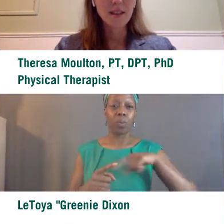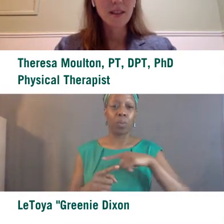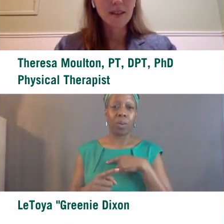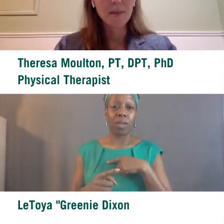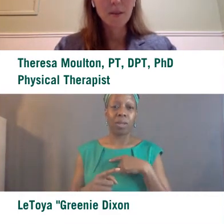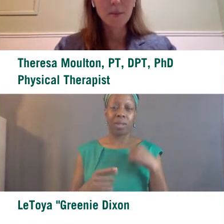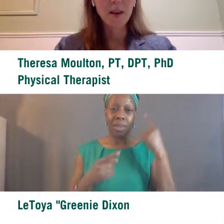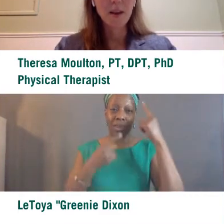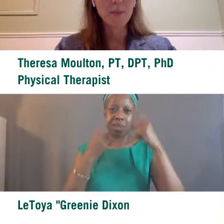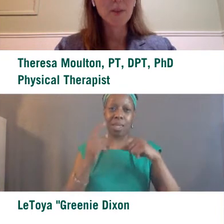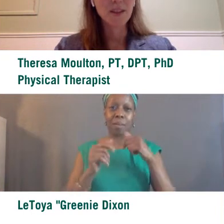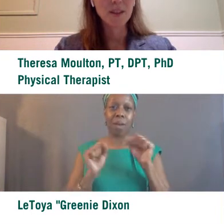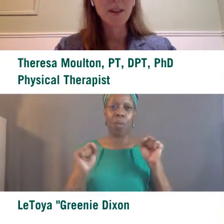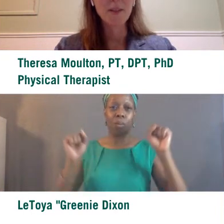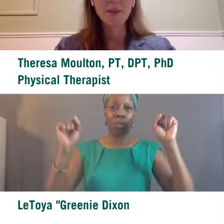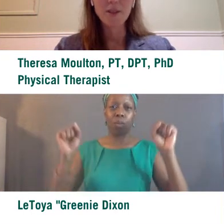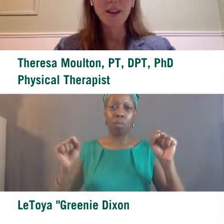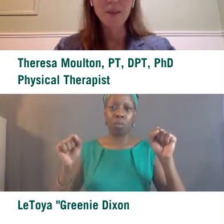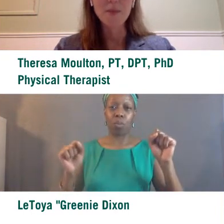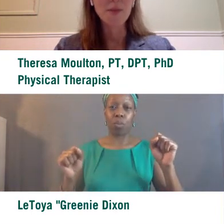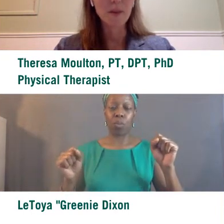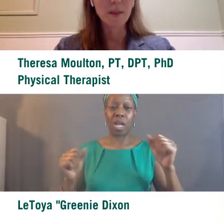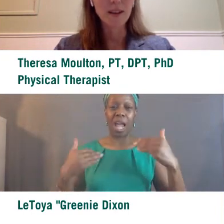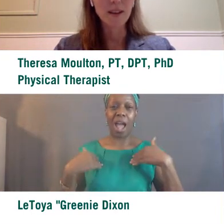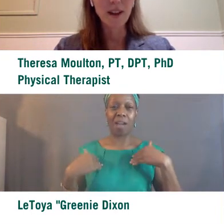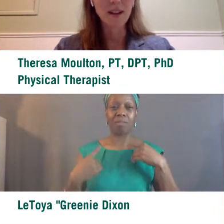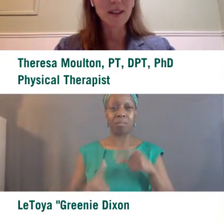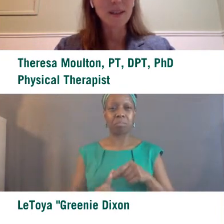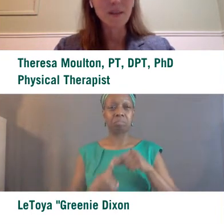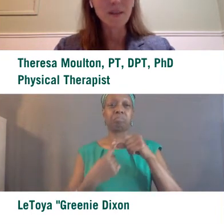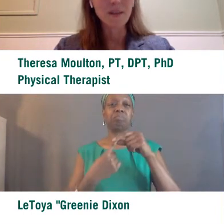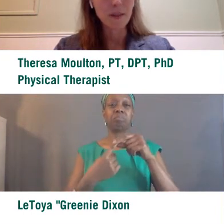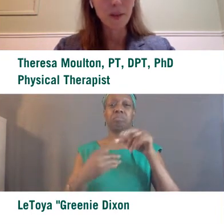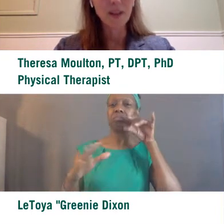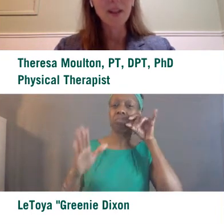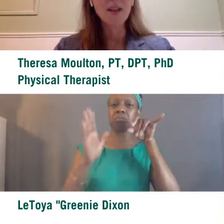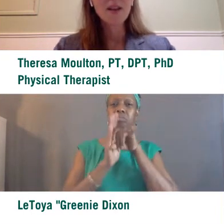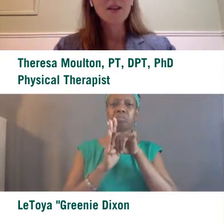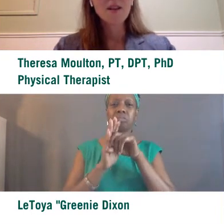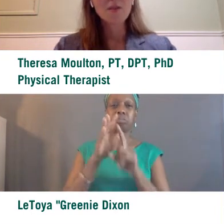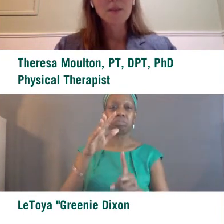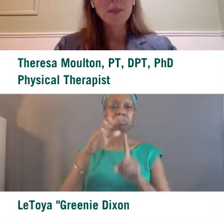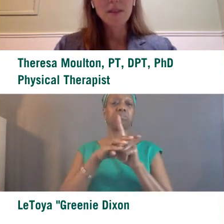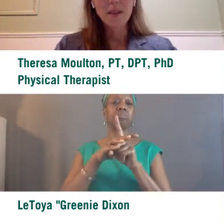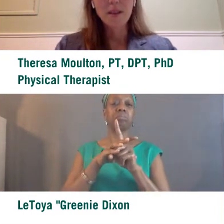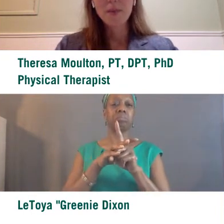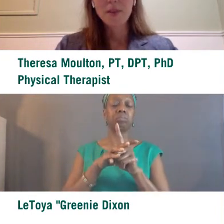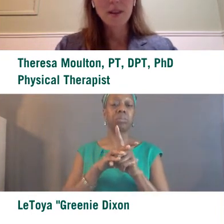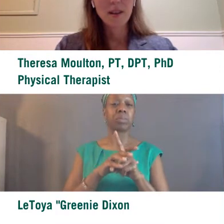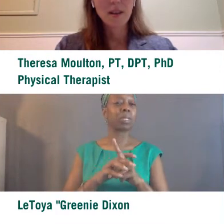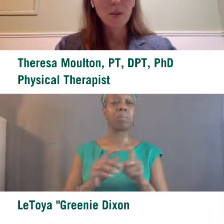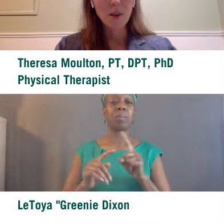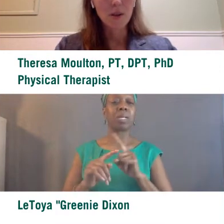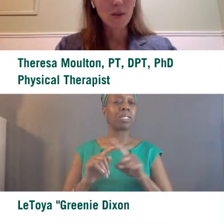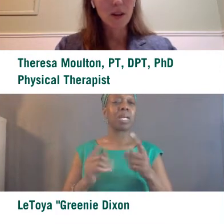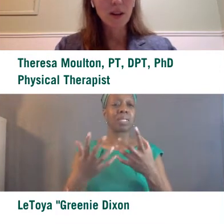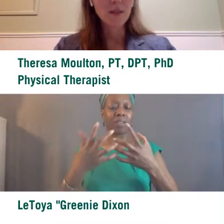I think sometimes we have a particular image that comes to our mind and it doesn't fit everybody. So some examples that I think work great